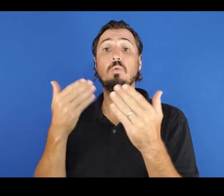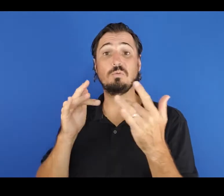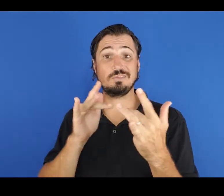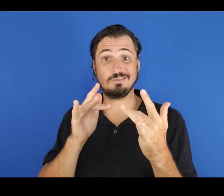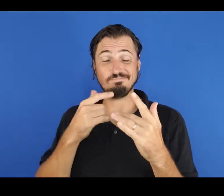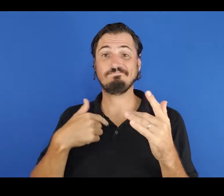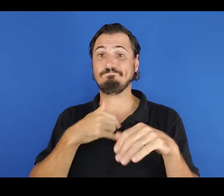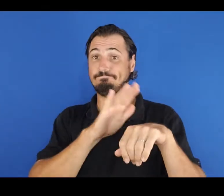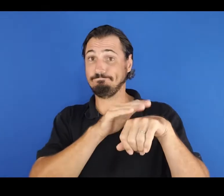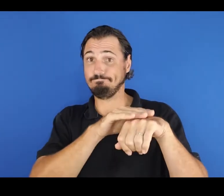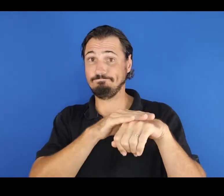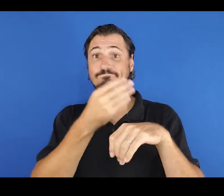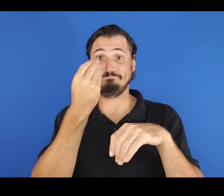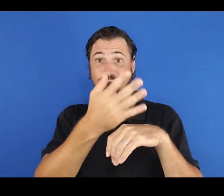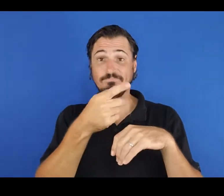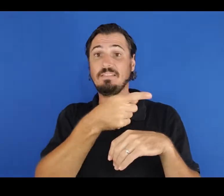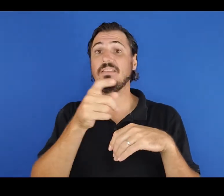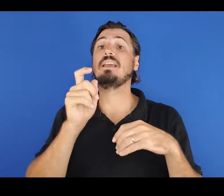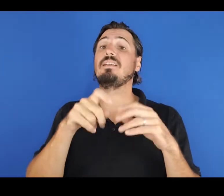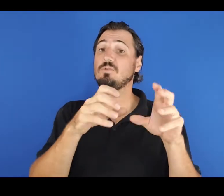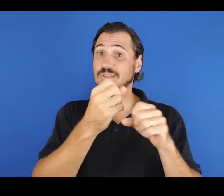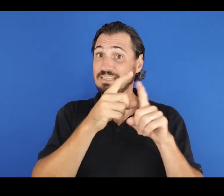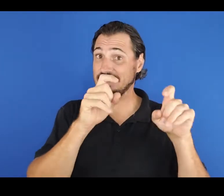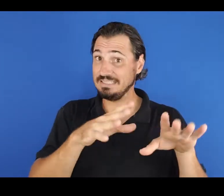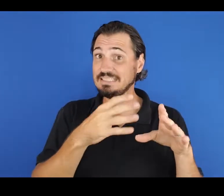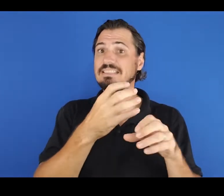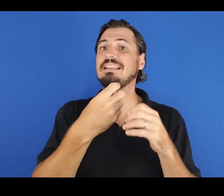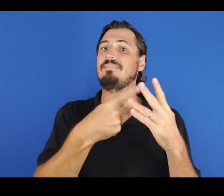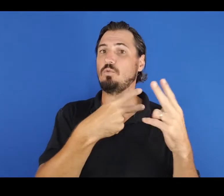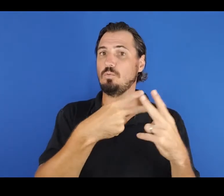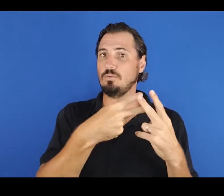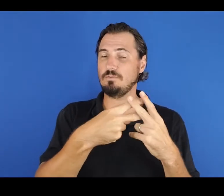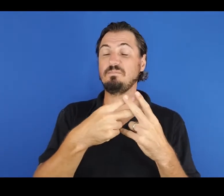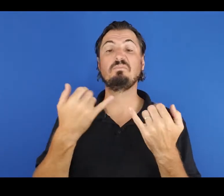offered testing, and directed to quarantine. Investigations are ongoing.